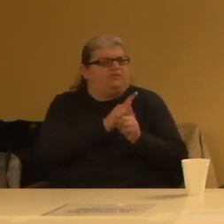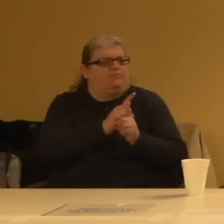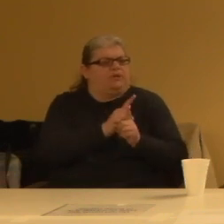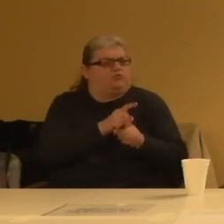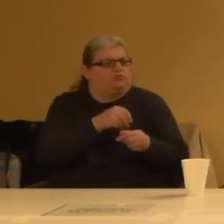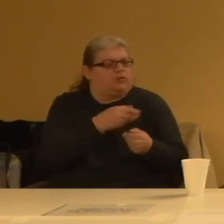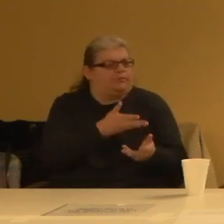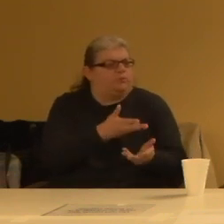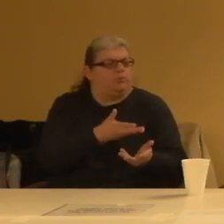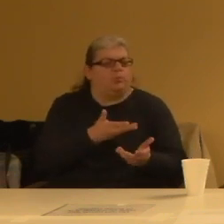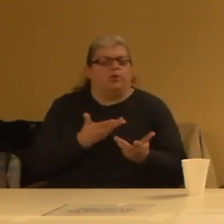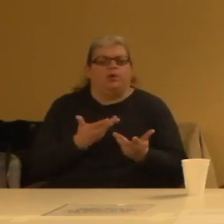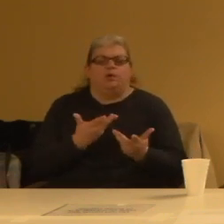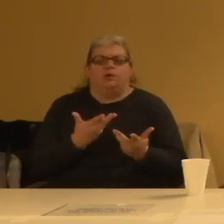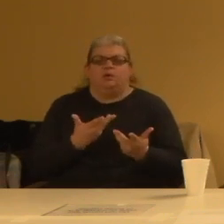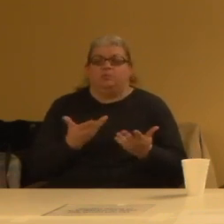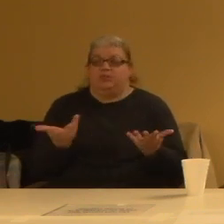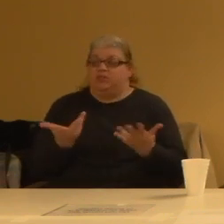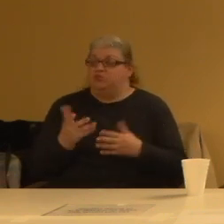if it's something that still serves you every day?